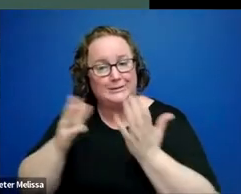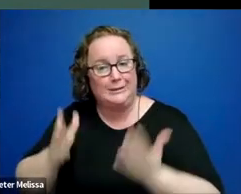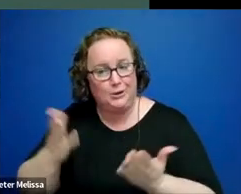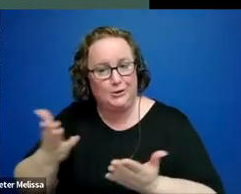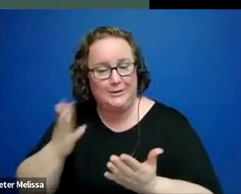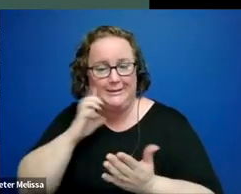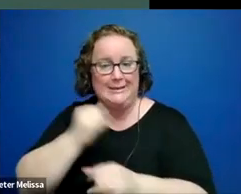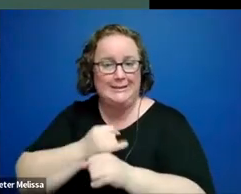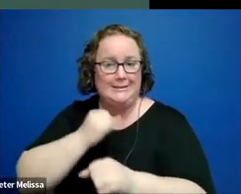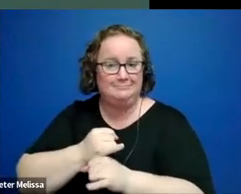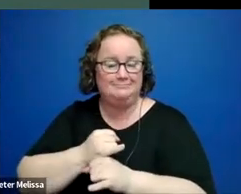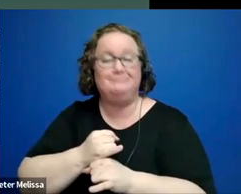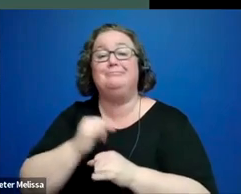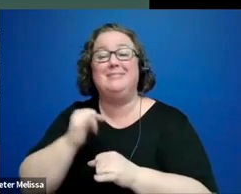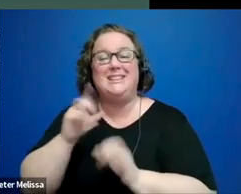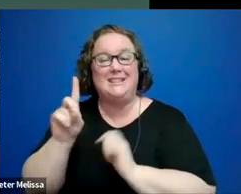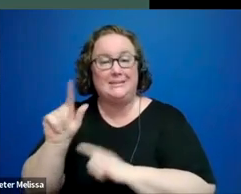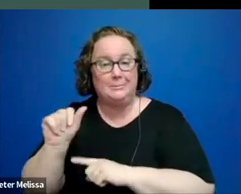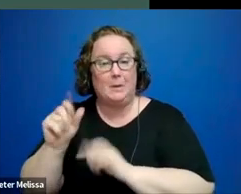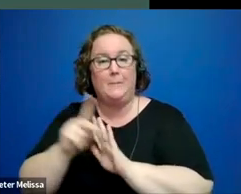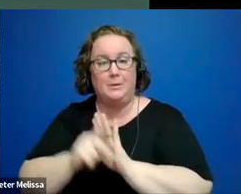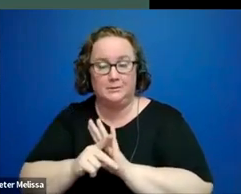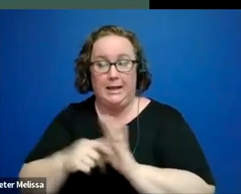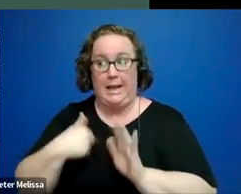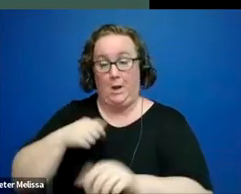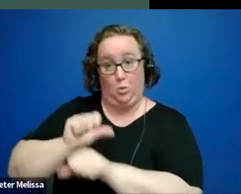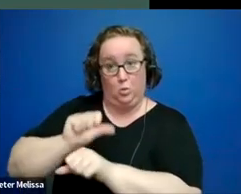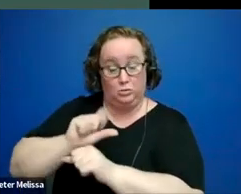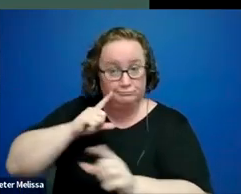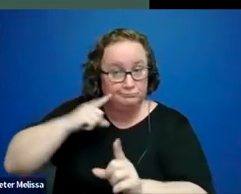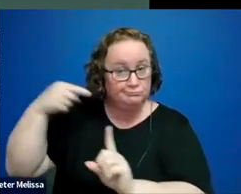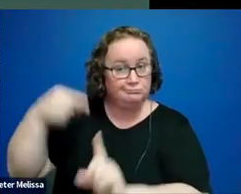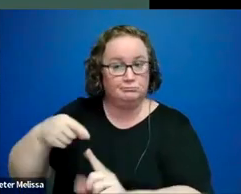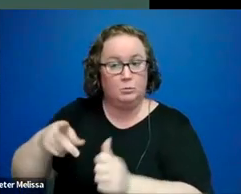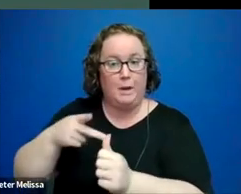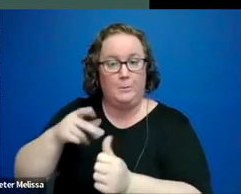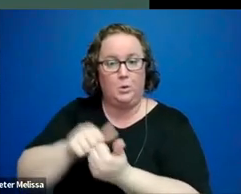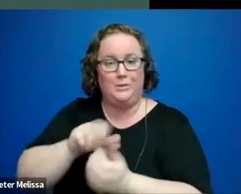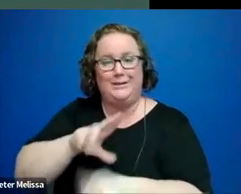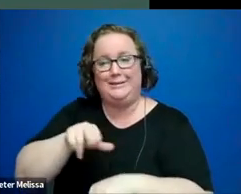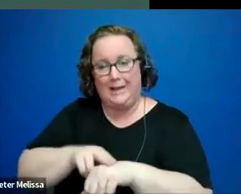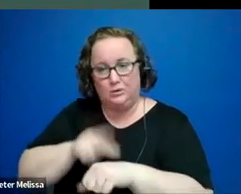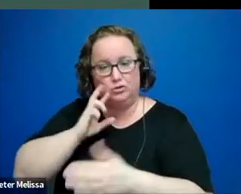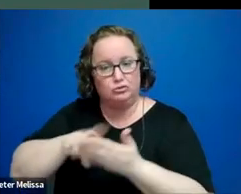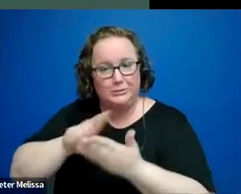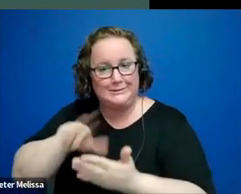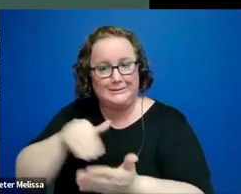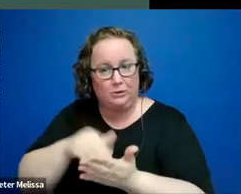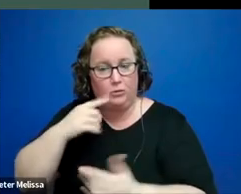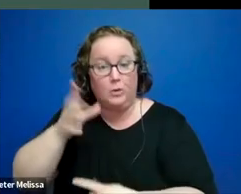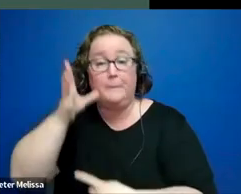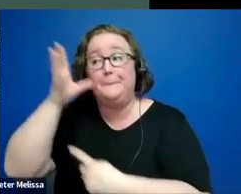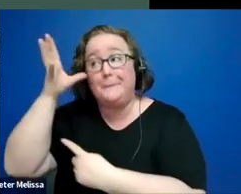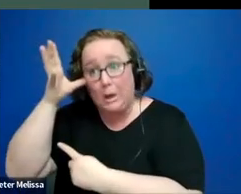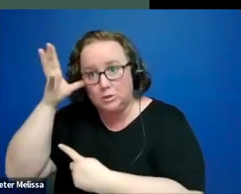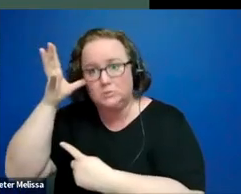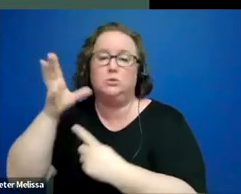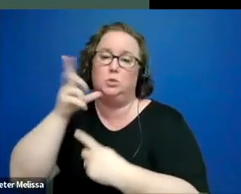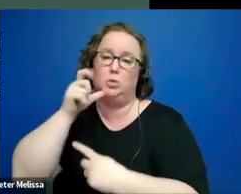Policy, and I work primarily with the National Research Center for Parents with Disabilities.